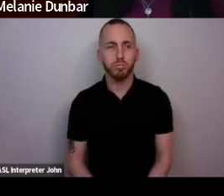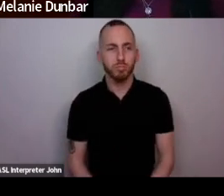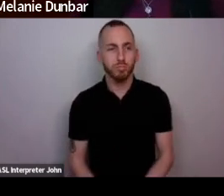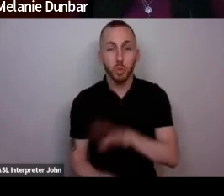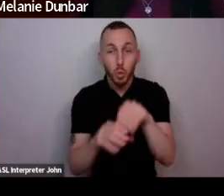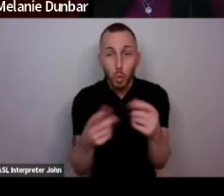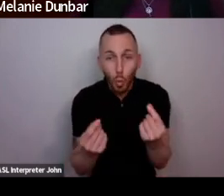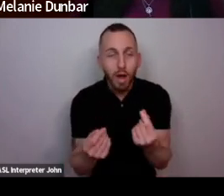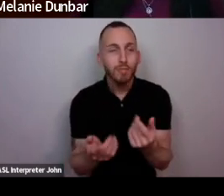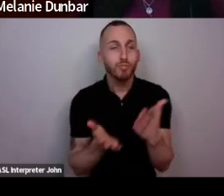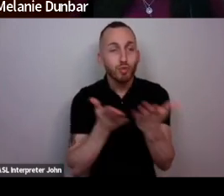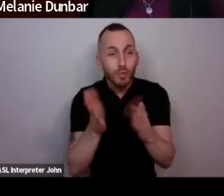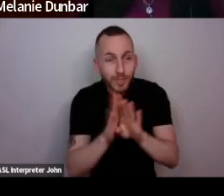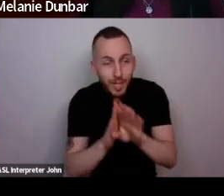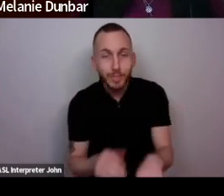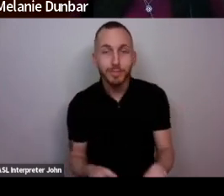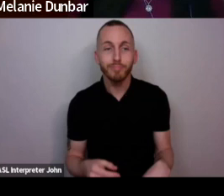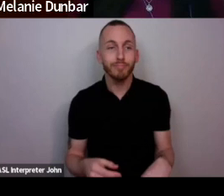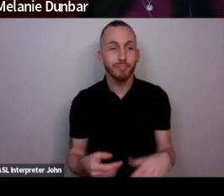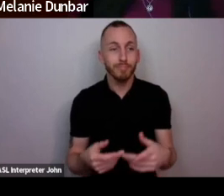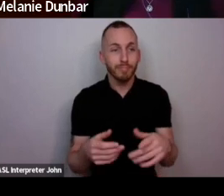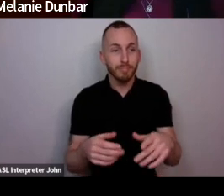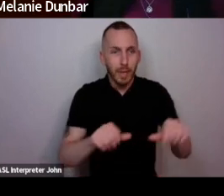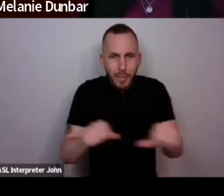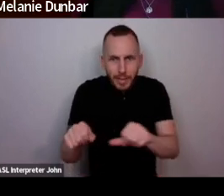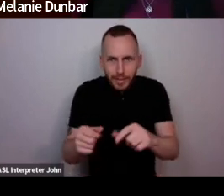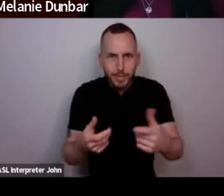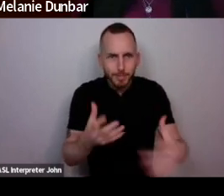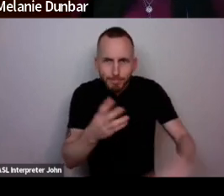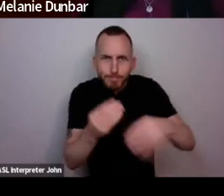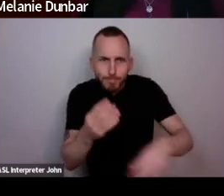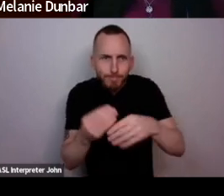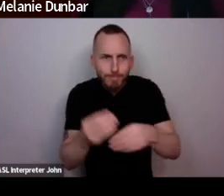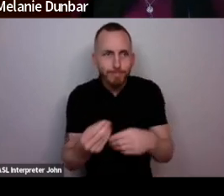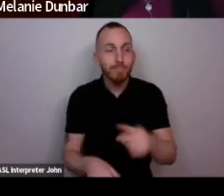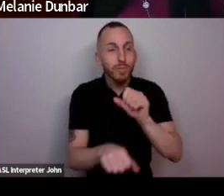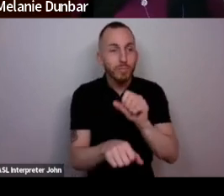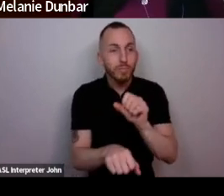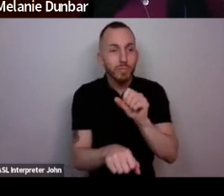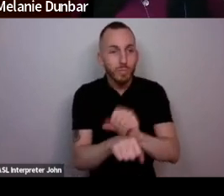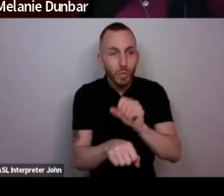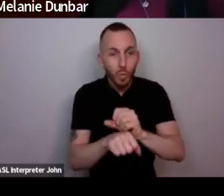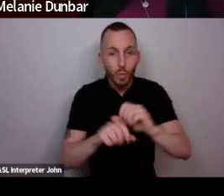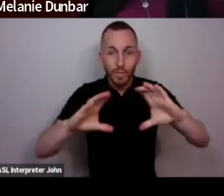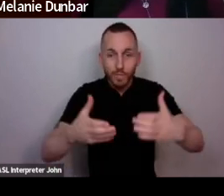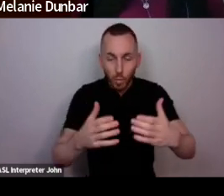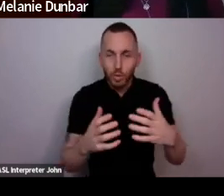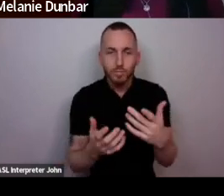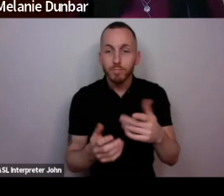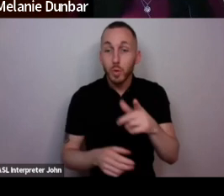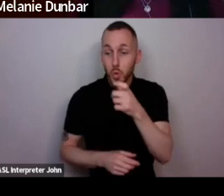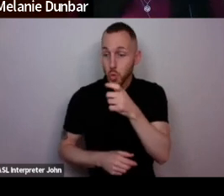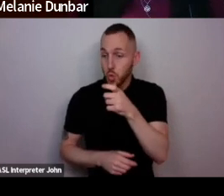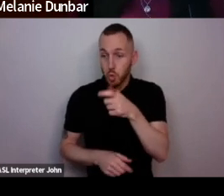capacity building, workforce implementation (so, deployment of the people power), ethical